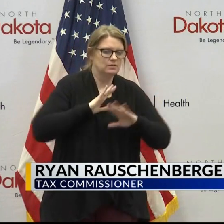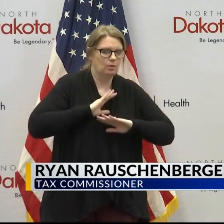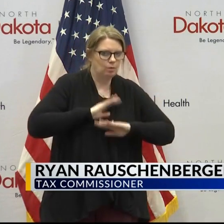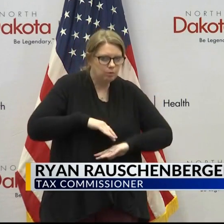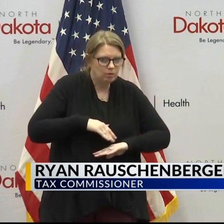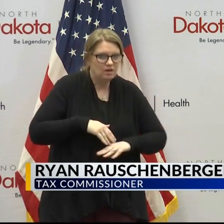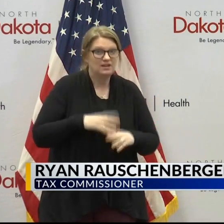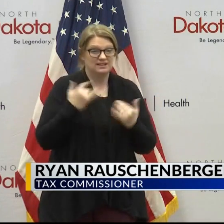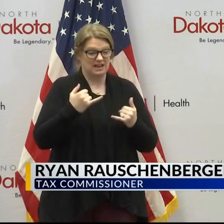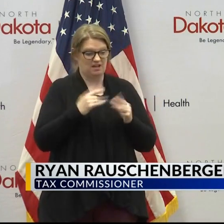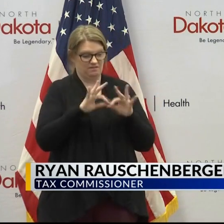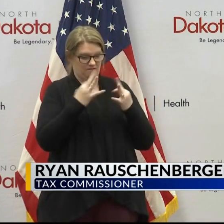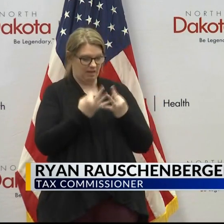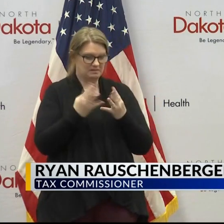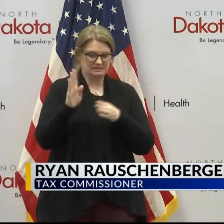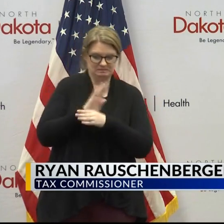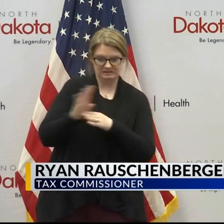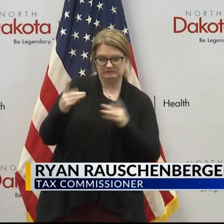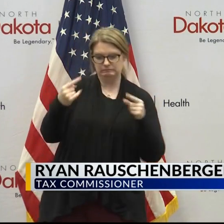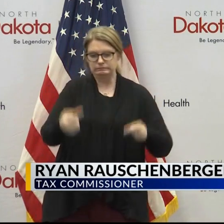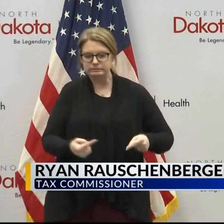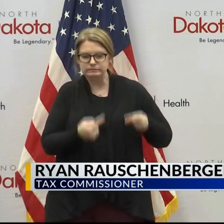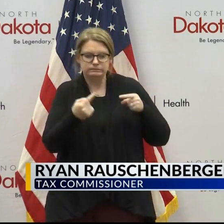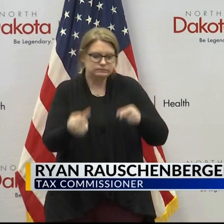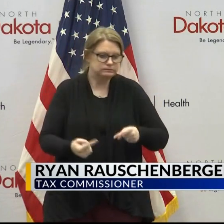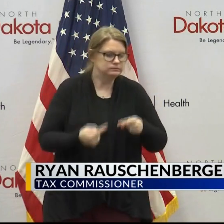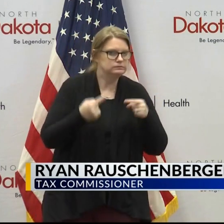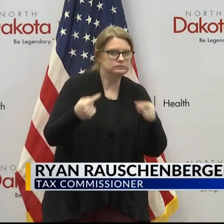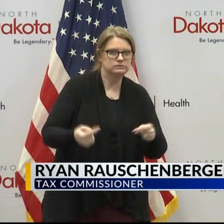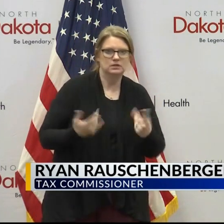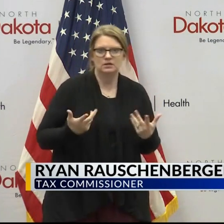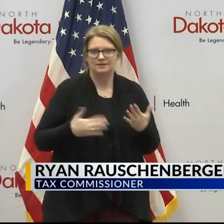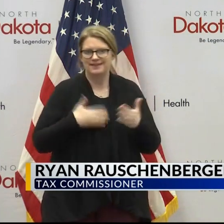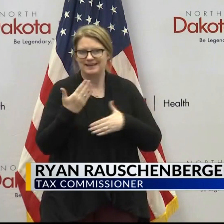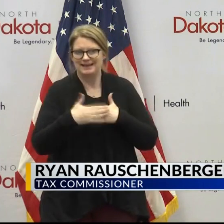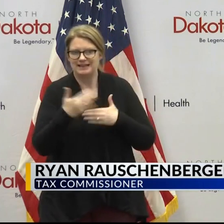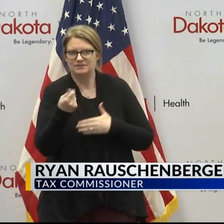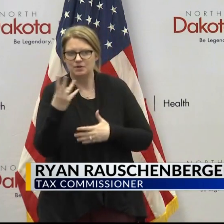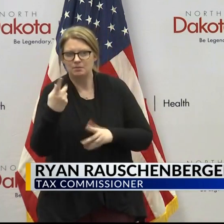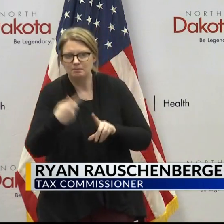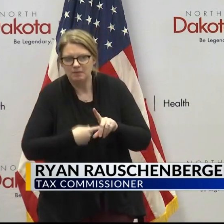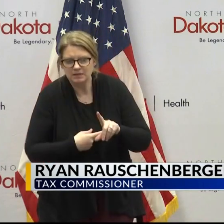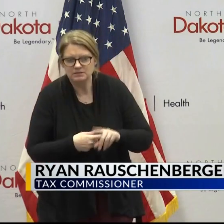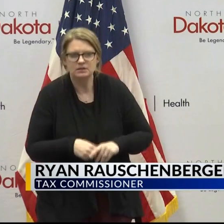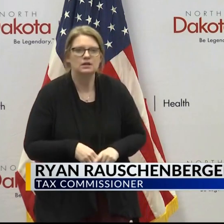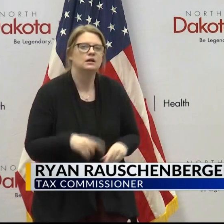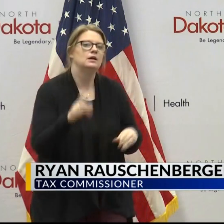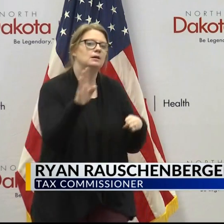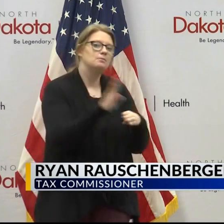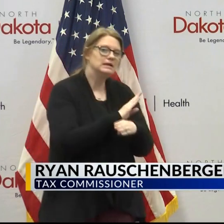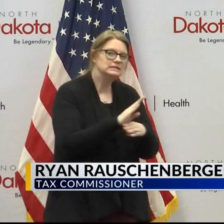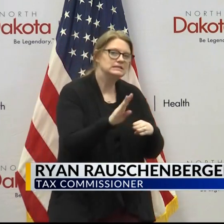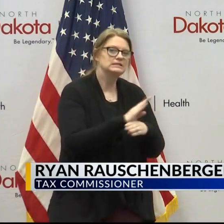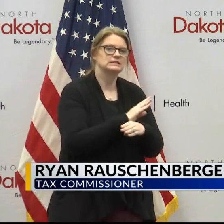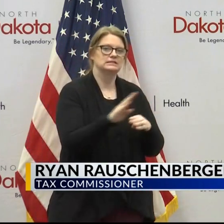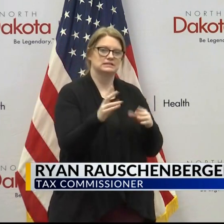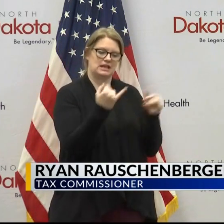FOR EXTENSION. ONLY MY AUTOMATIC PARENT WILL YOU HAVE UNTIL JULY 15 TO FILE THIS YEAR. HOPEFULLY THIS WILL PROVIDE FISCAL ROOM FOR THE FAMILIES AND BUSINESSES THAT ARE